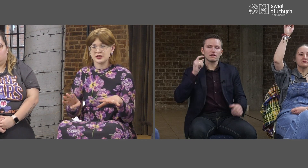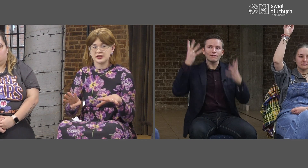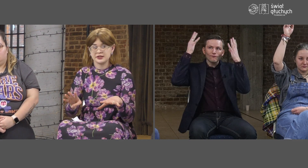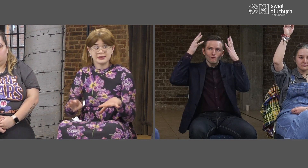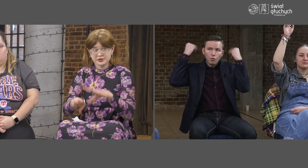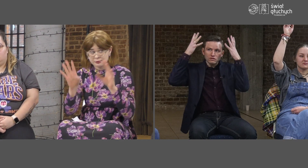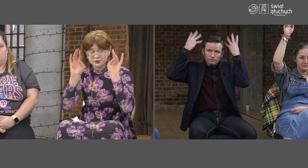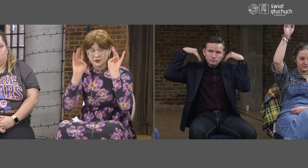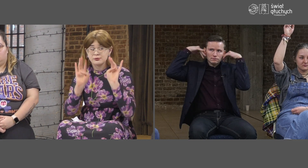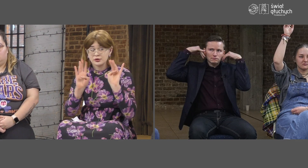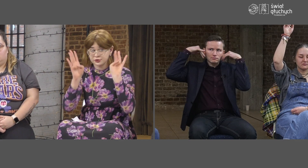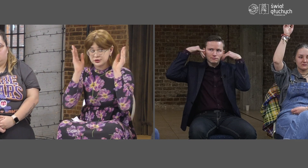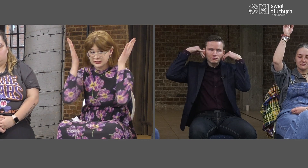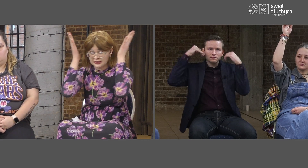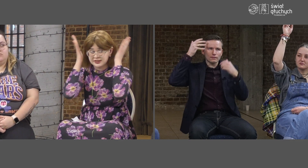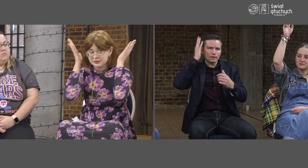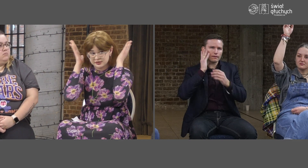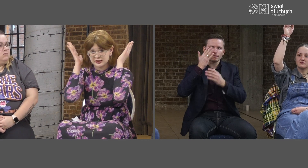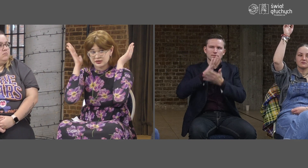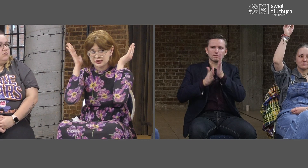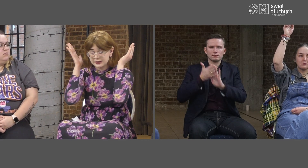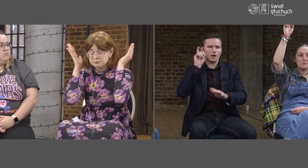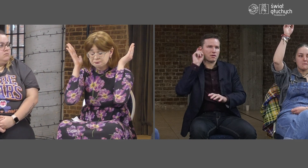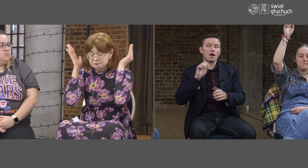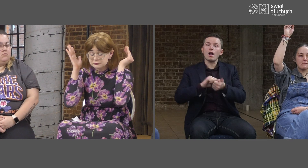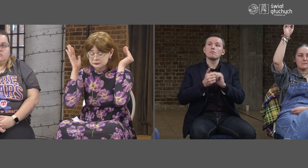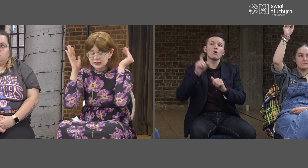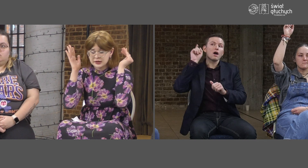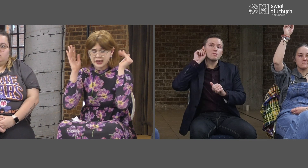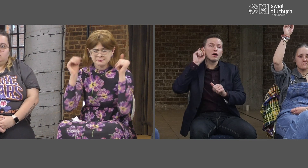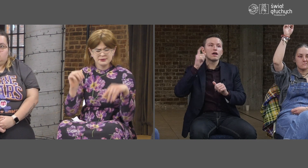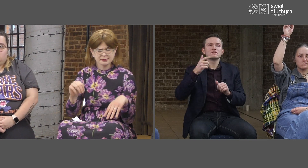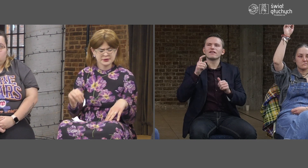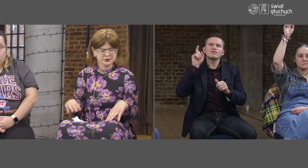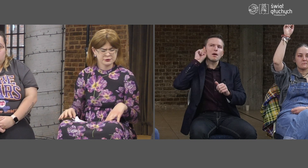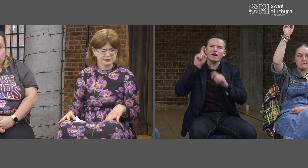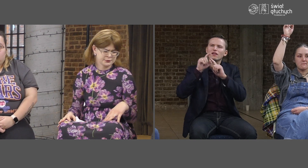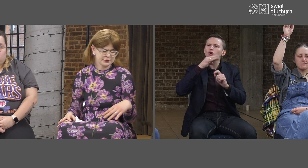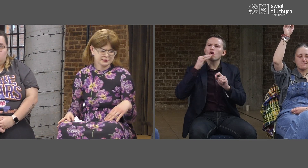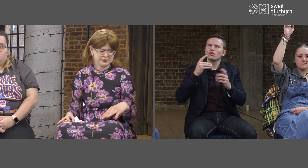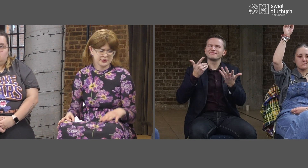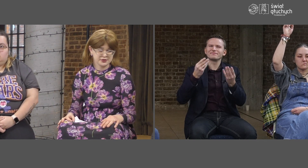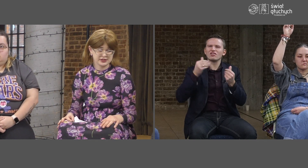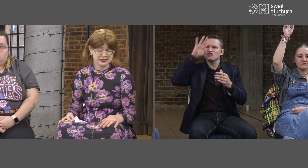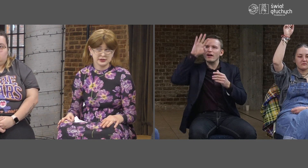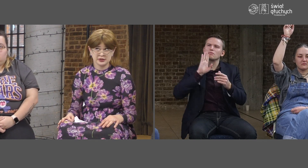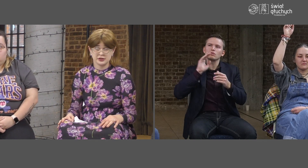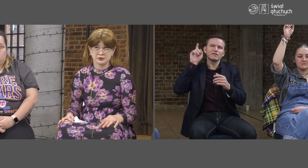I always wore my hair down, always covered (the hearing aids). But at some point, I realized